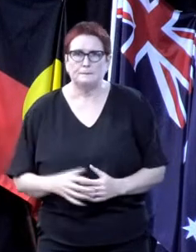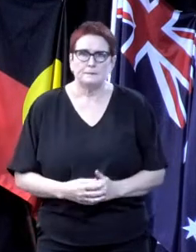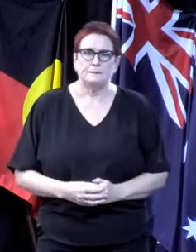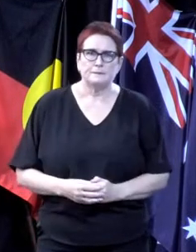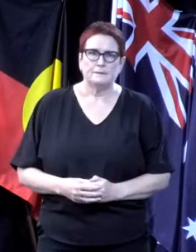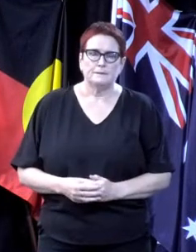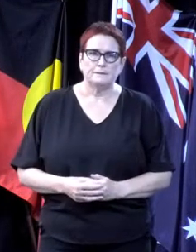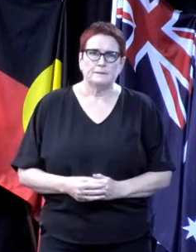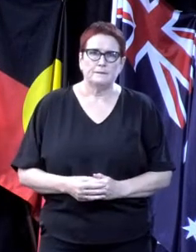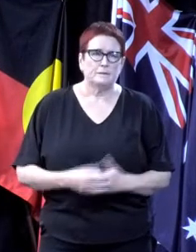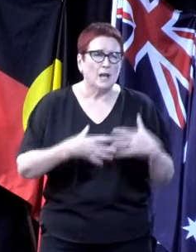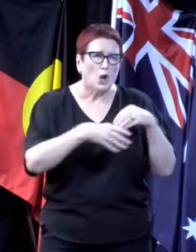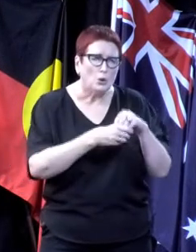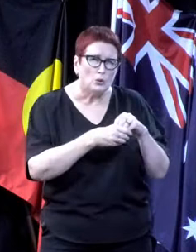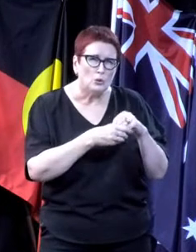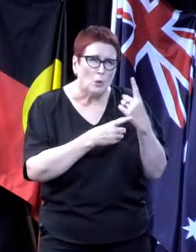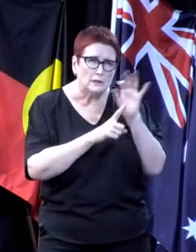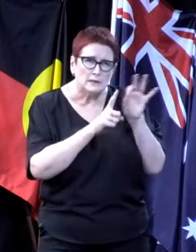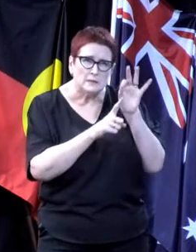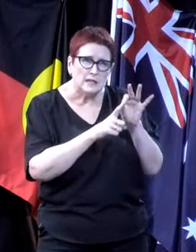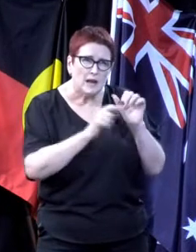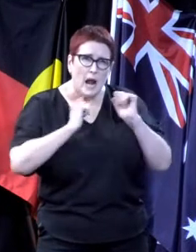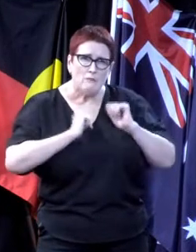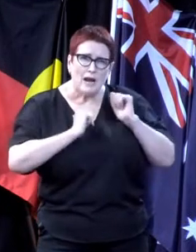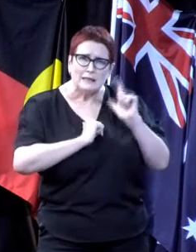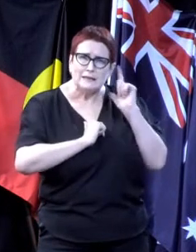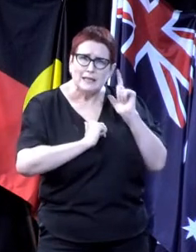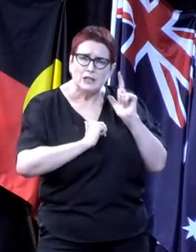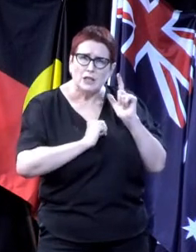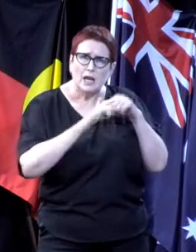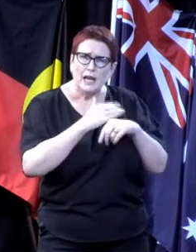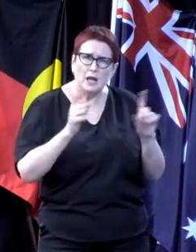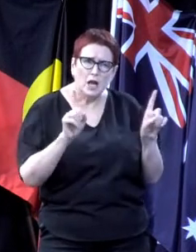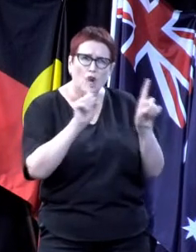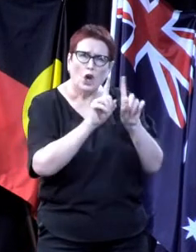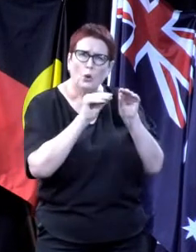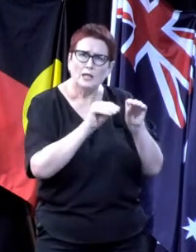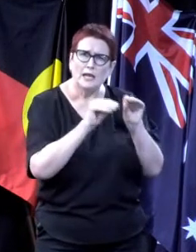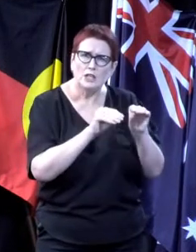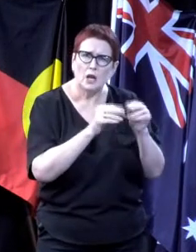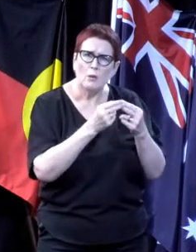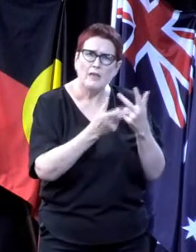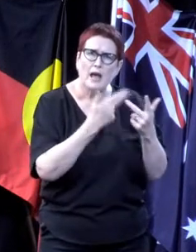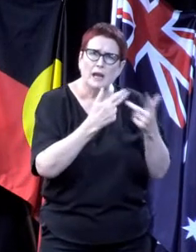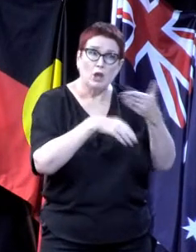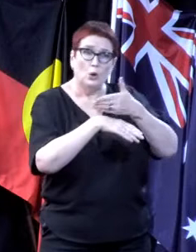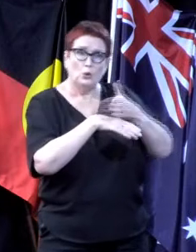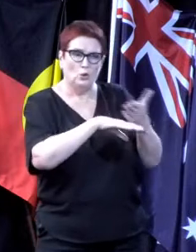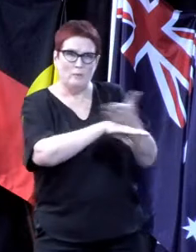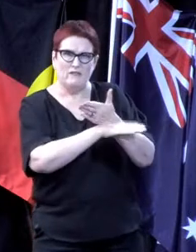And that included a specific practicum involving co-teaching with another preservice teacher. Can you tell me about that?